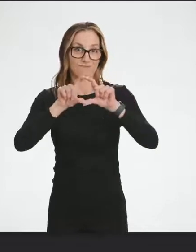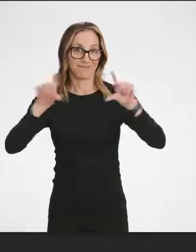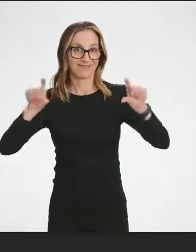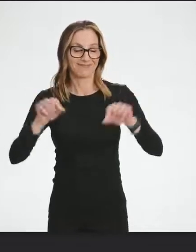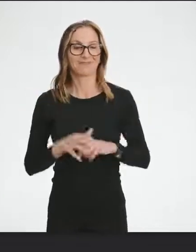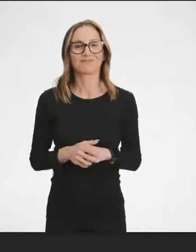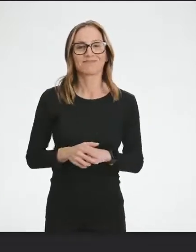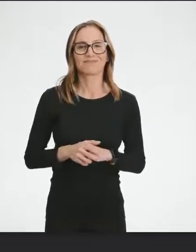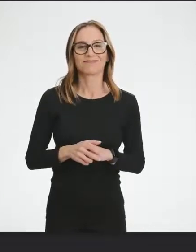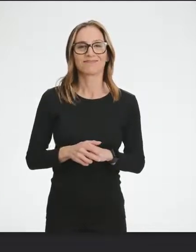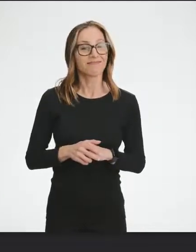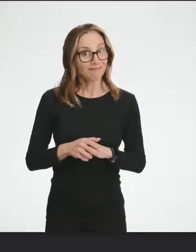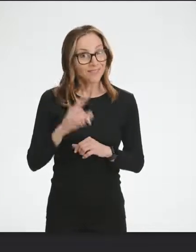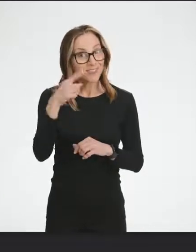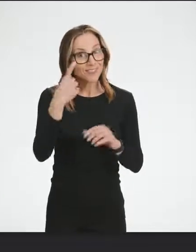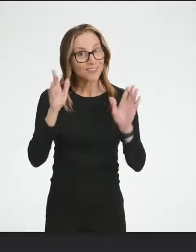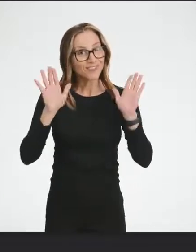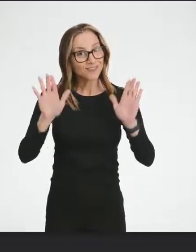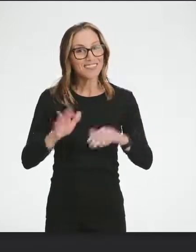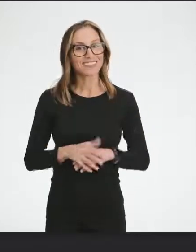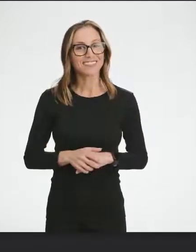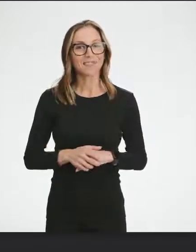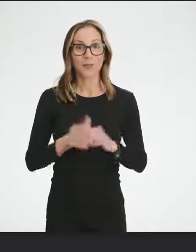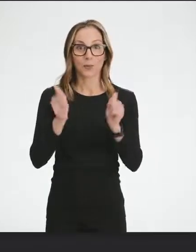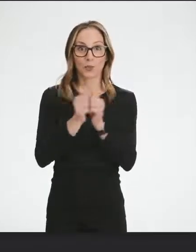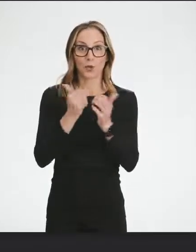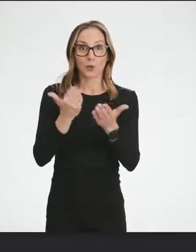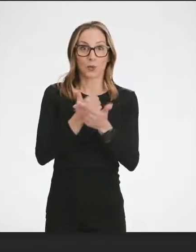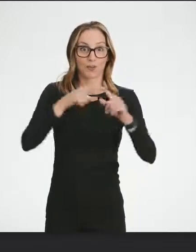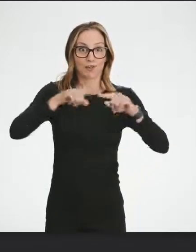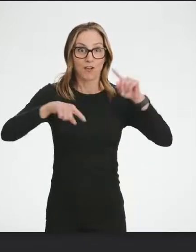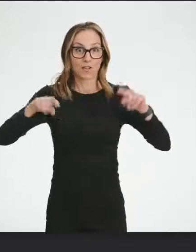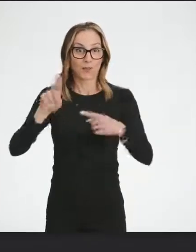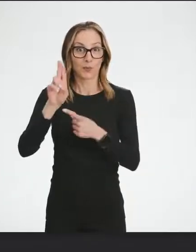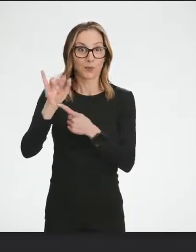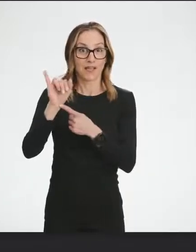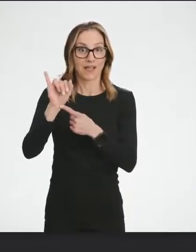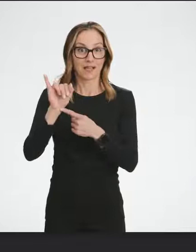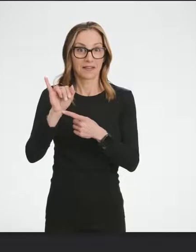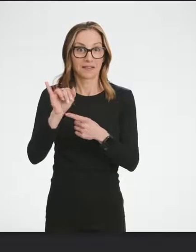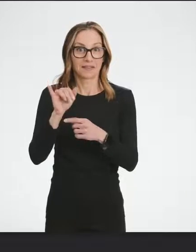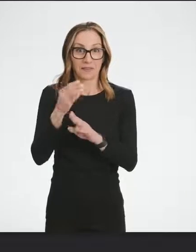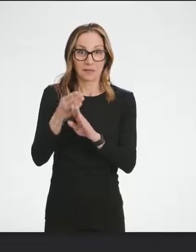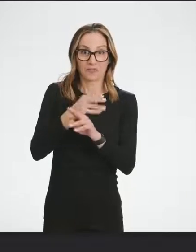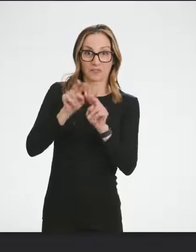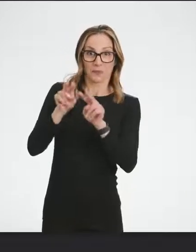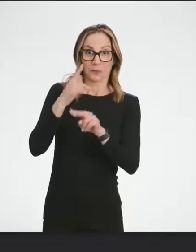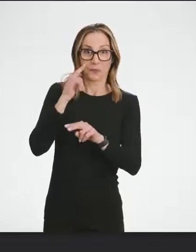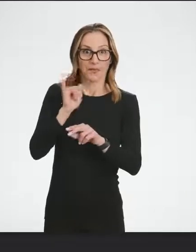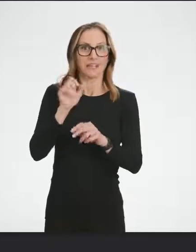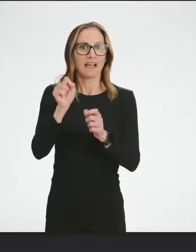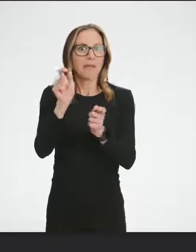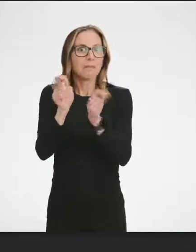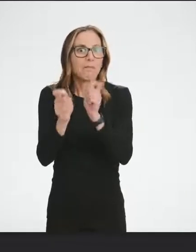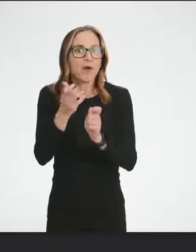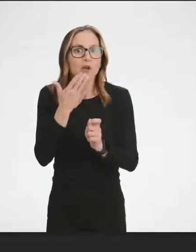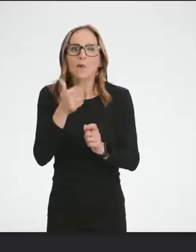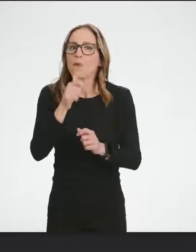That looks really great! With the new variants UI in previews, we can change the color we're previewing with no code at all.